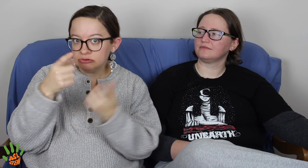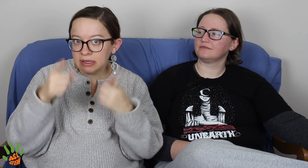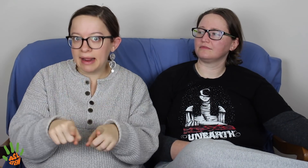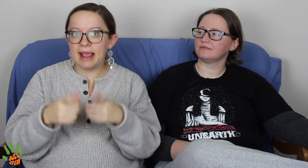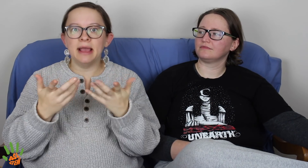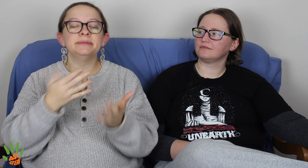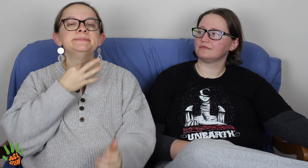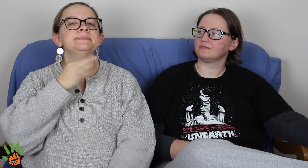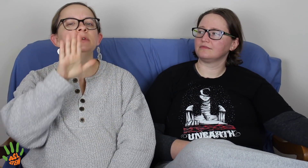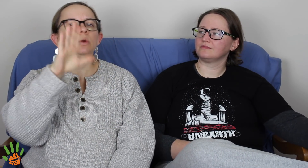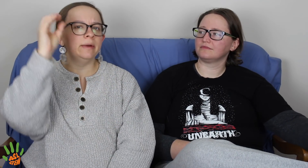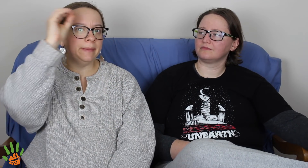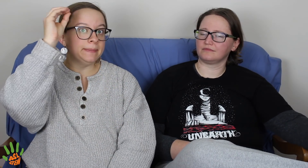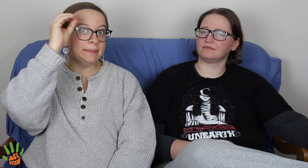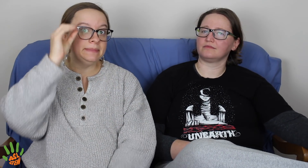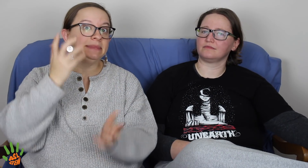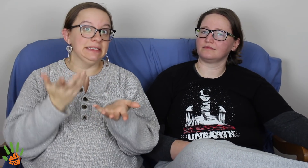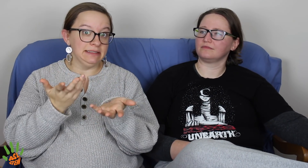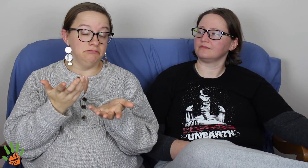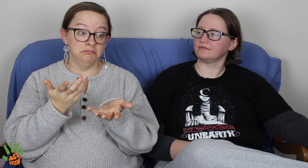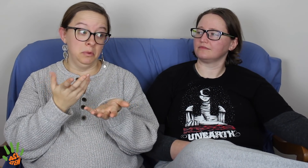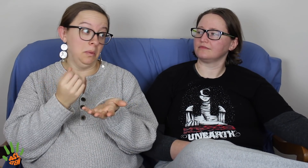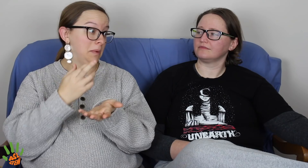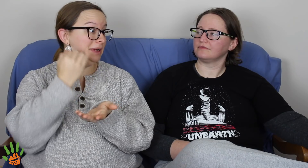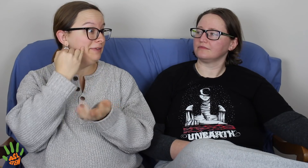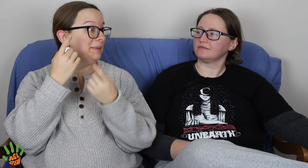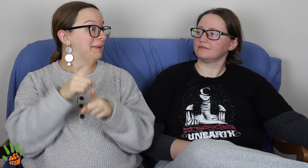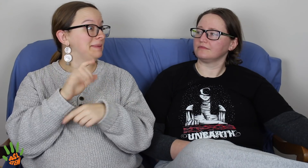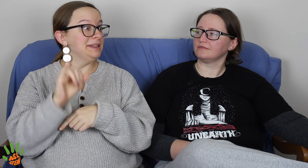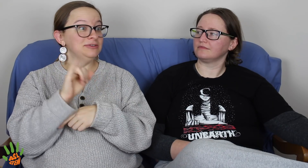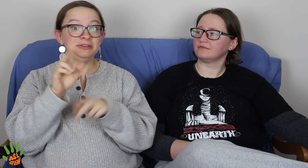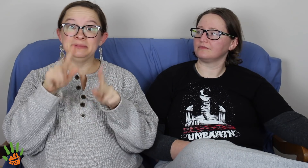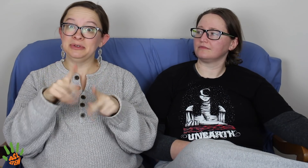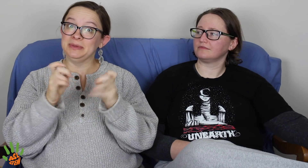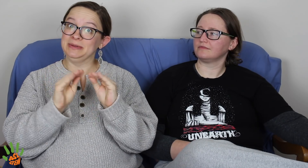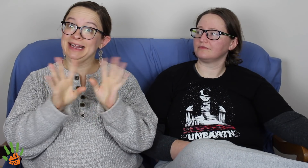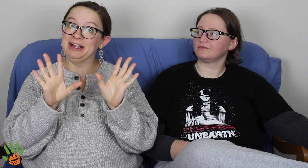Do you think... what do you think should happen? What is your opinion? Or if you happen to be an insurance person